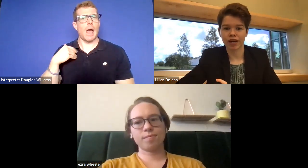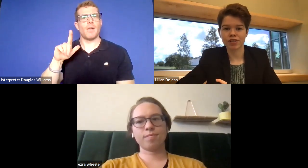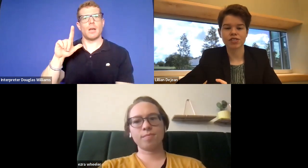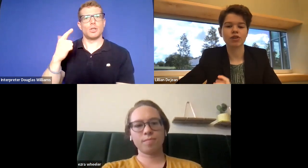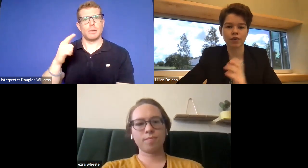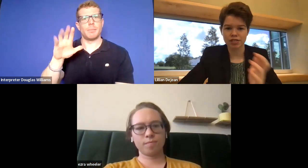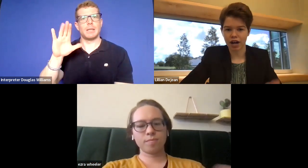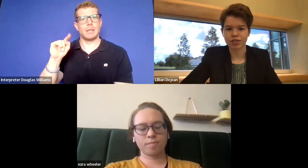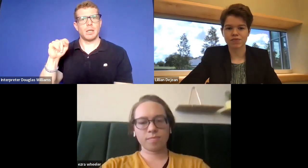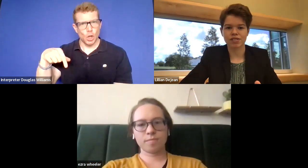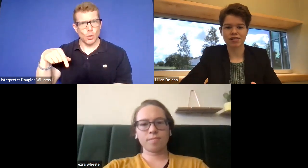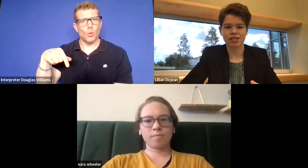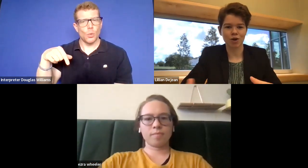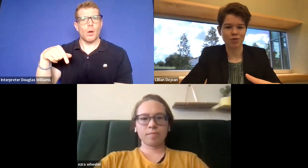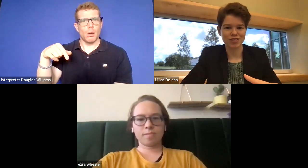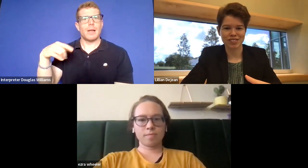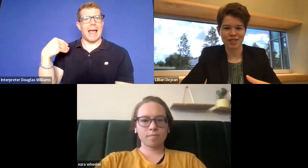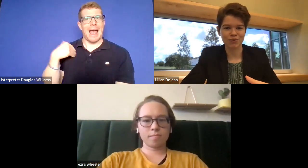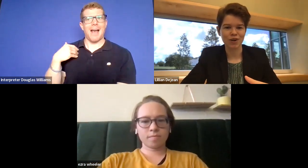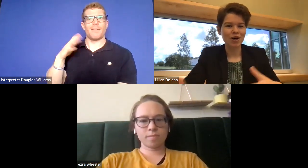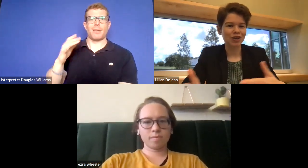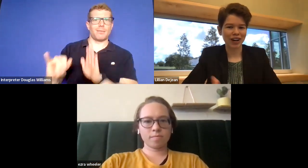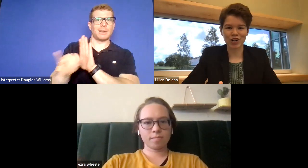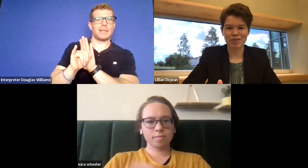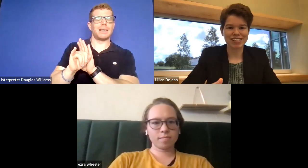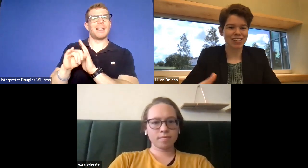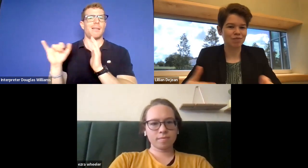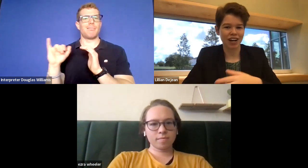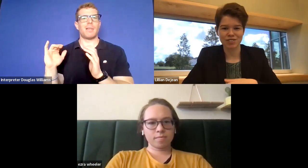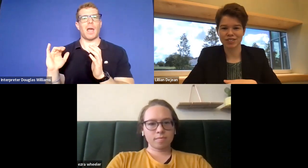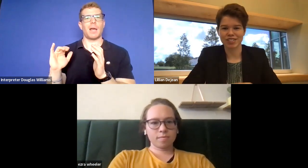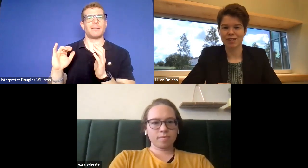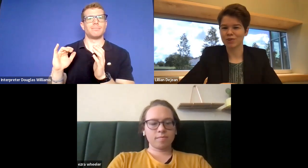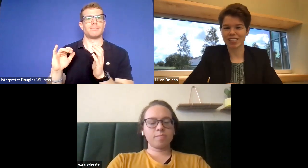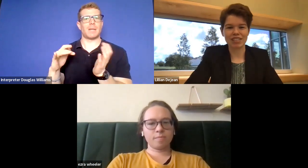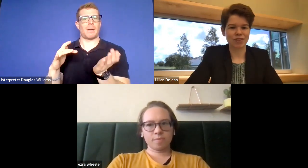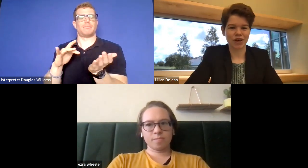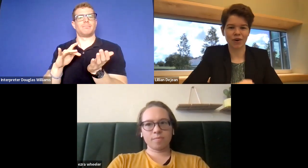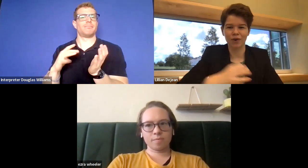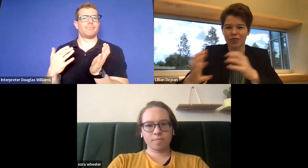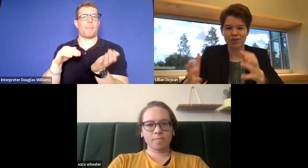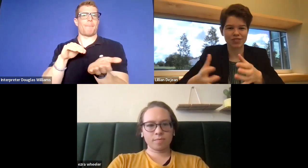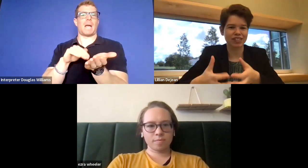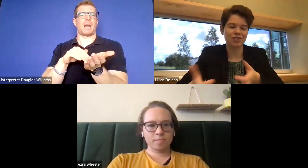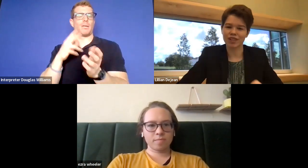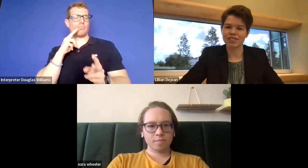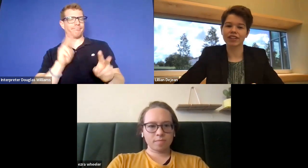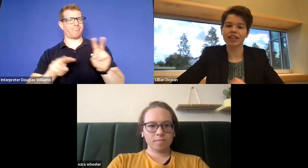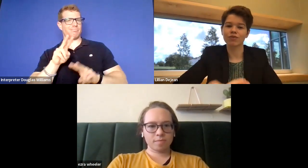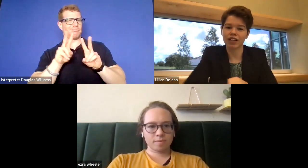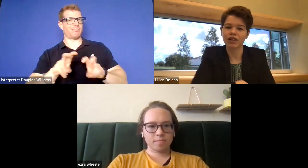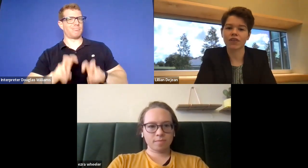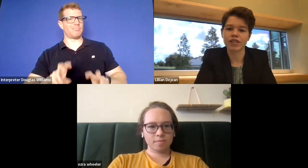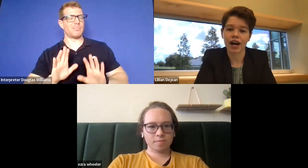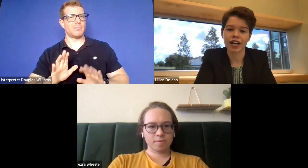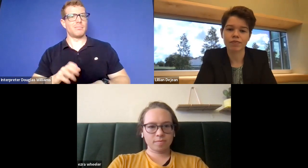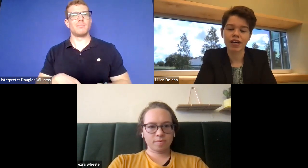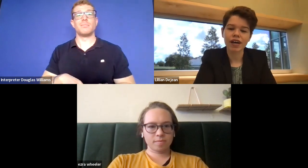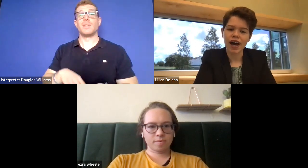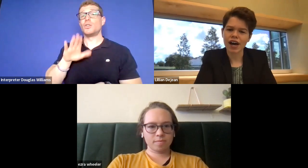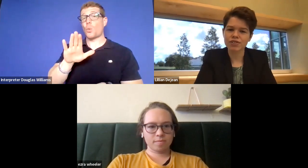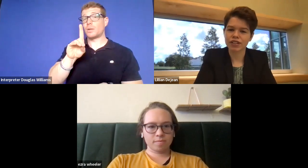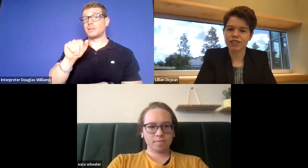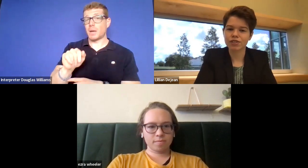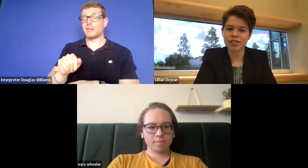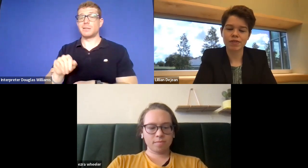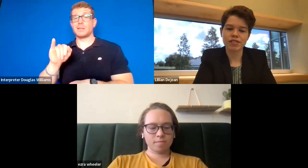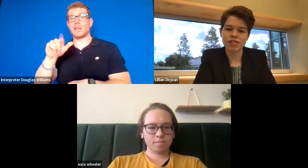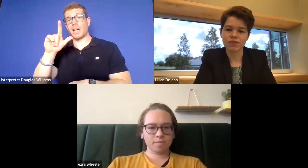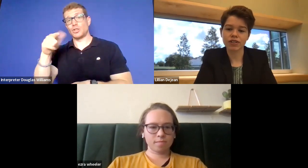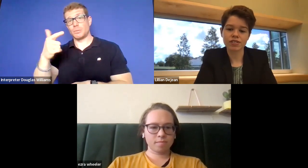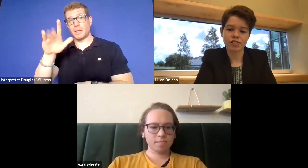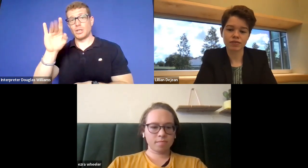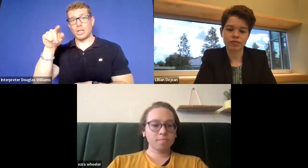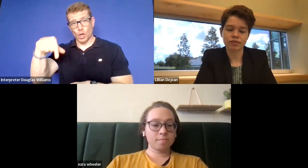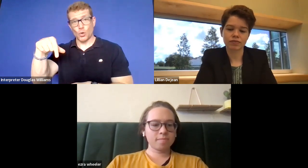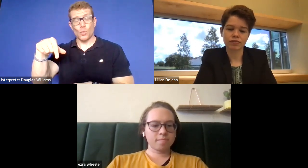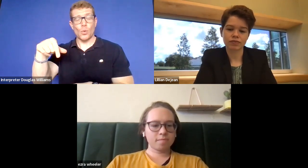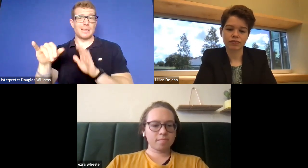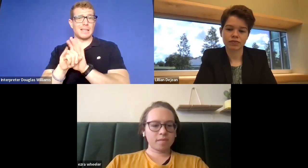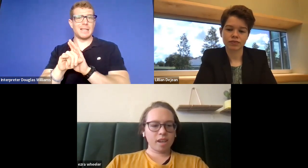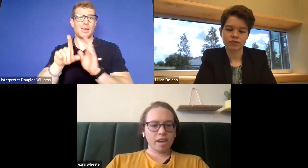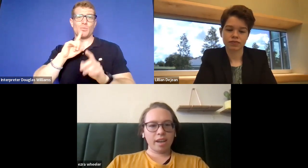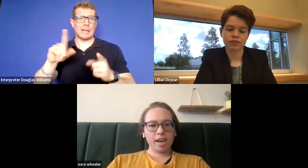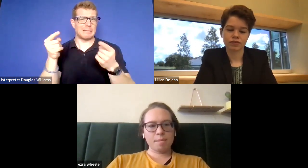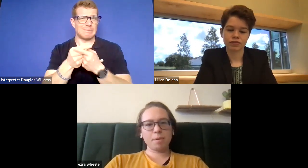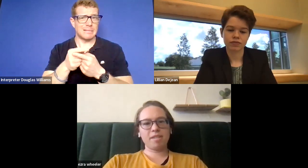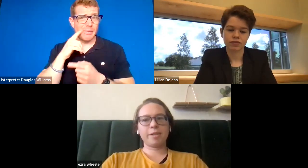So you go into doctors visits and it's almost as if your LGBT: Because you're disabled, even though those things don't necessarily complete all the time ezra you wanna speak to this first yeah, i'm